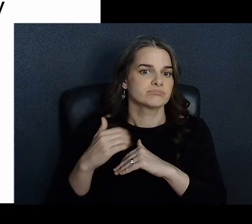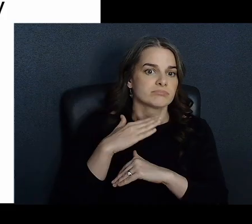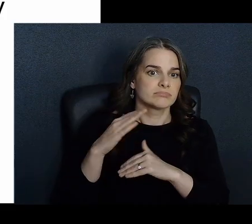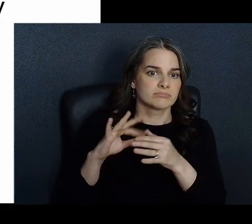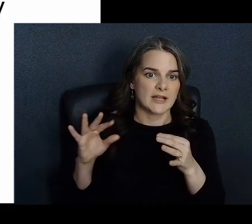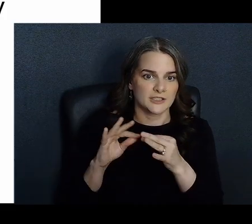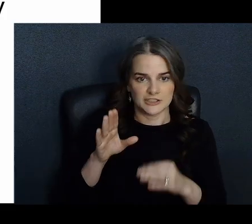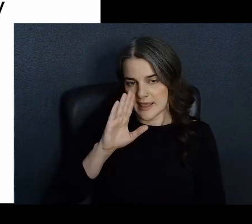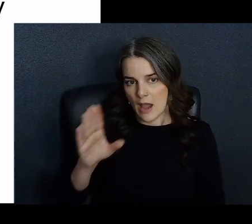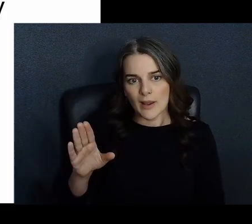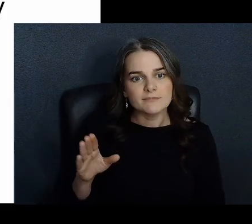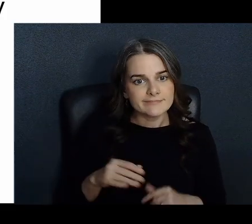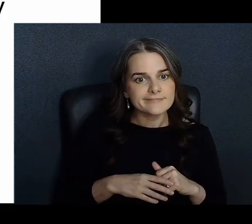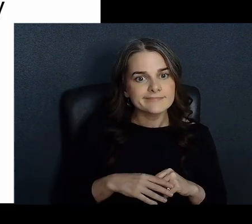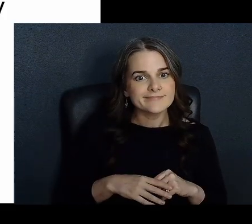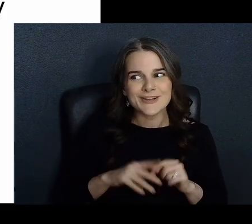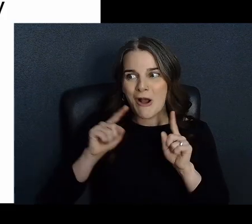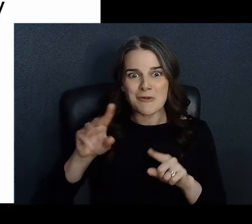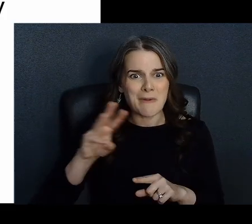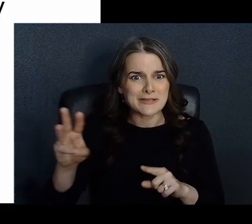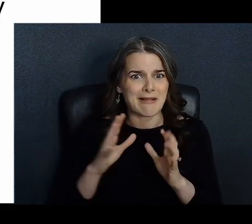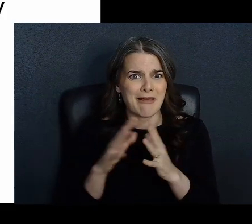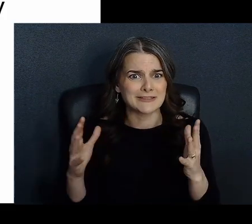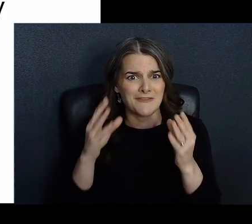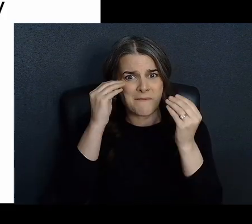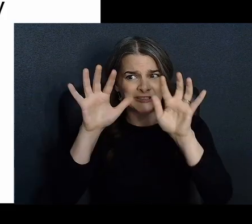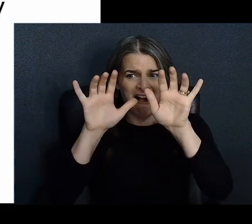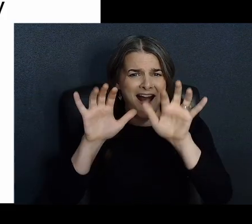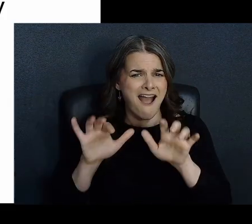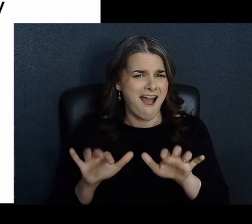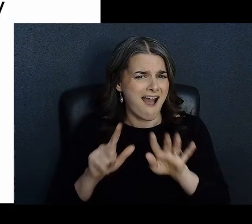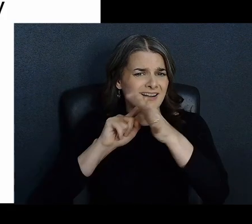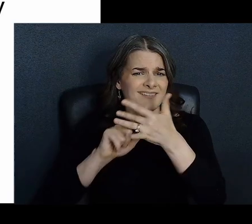It's just got oodles of great information there on all our different services that are out there.